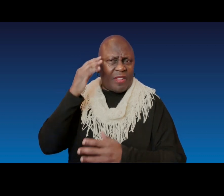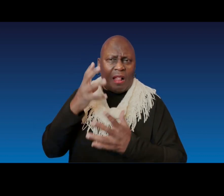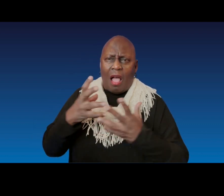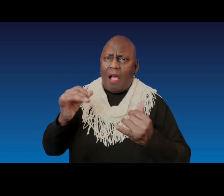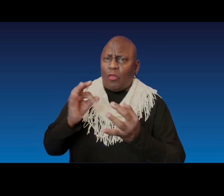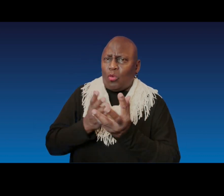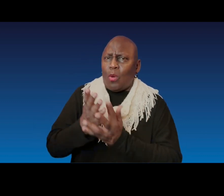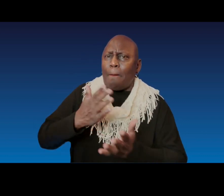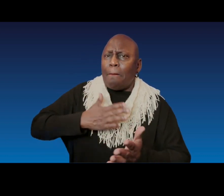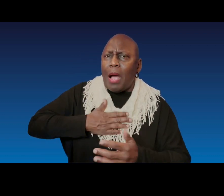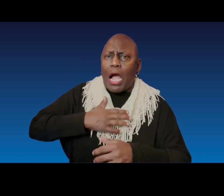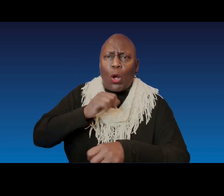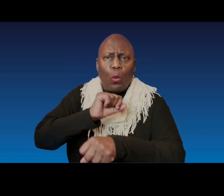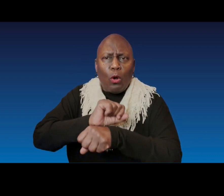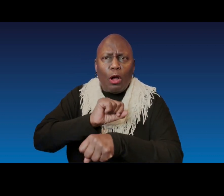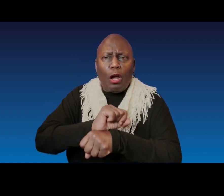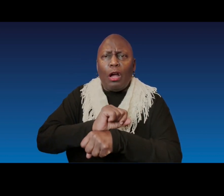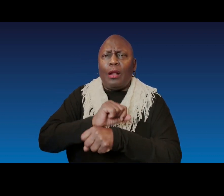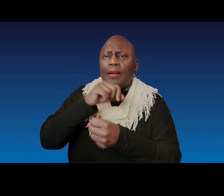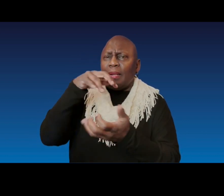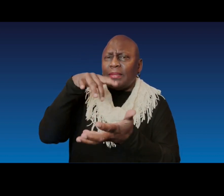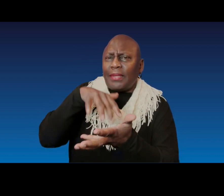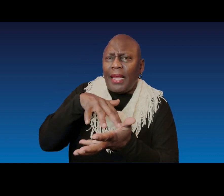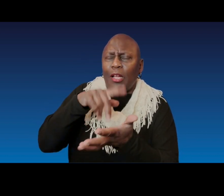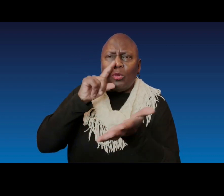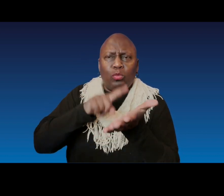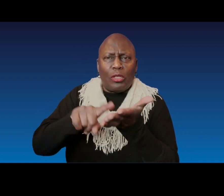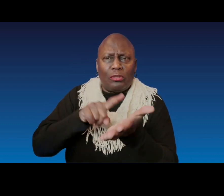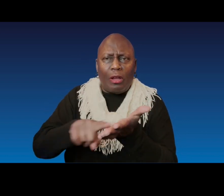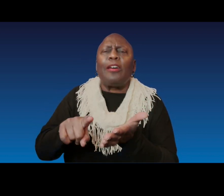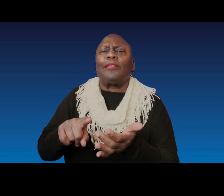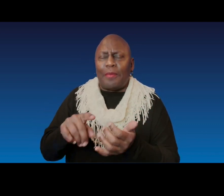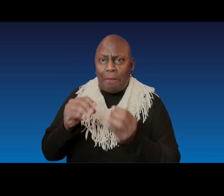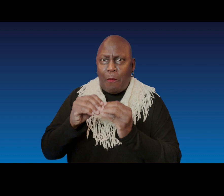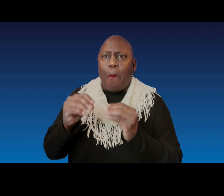signed this way, a lot through my work studies and research.